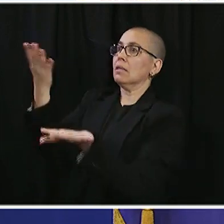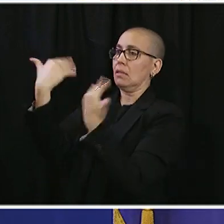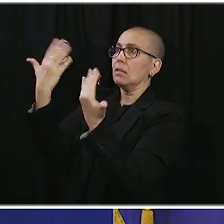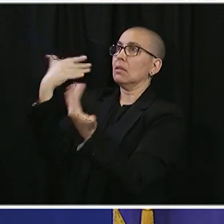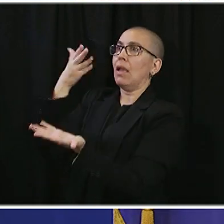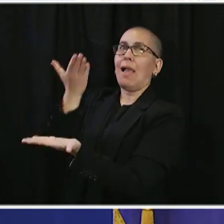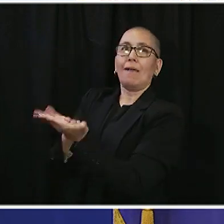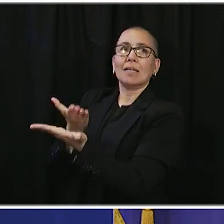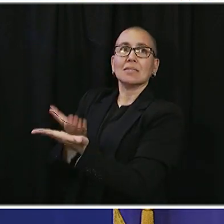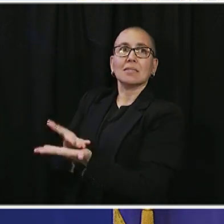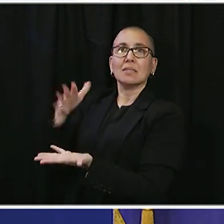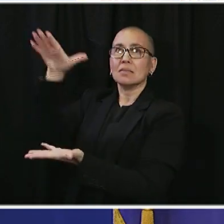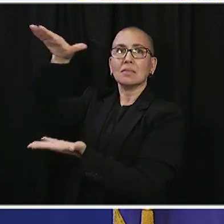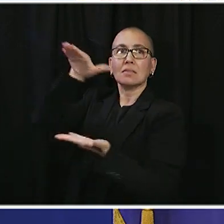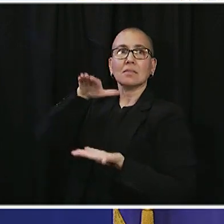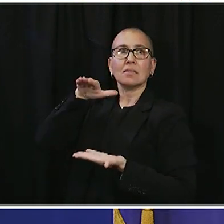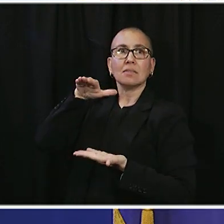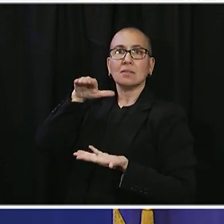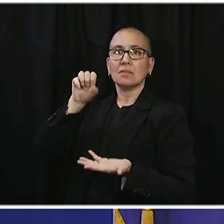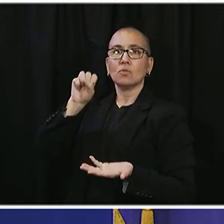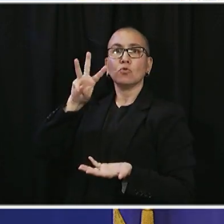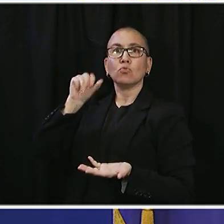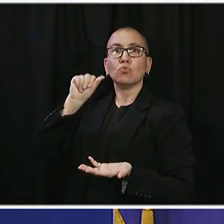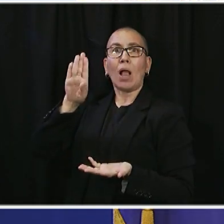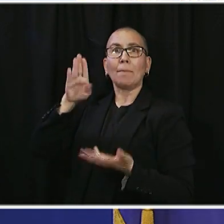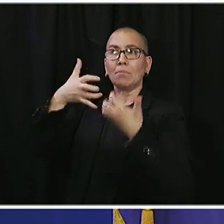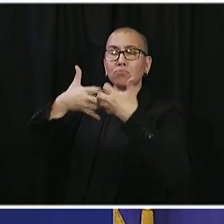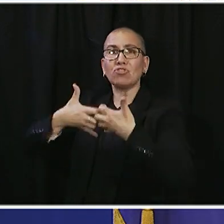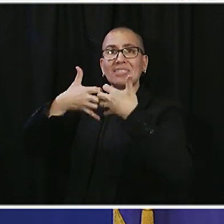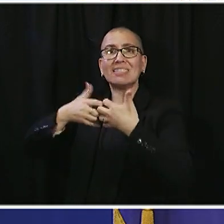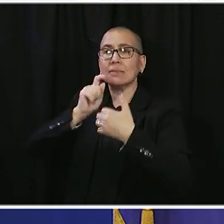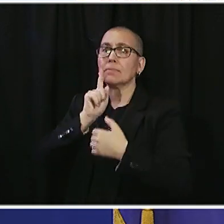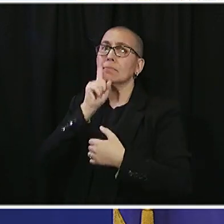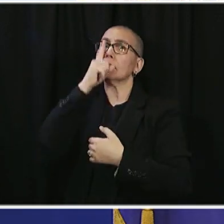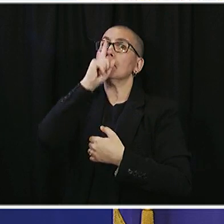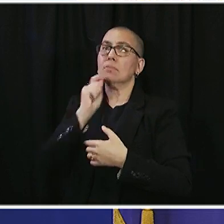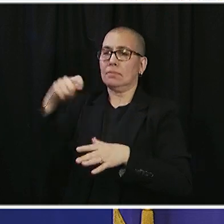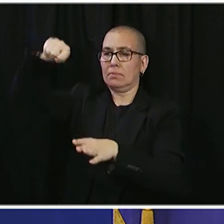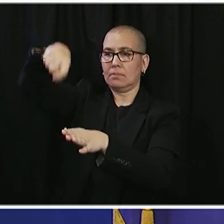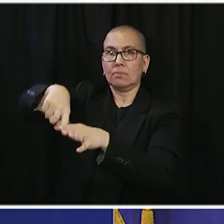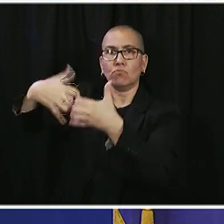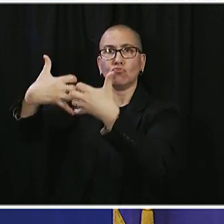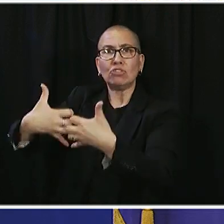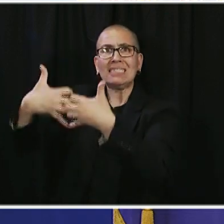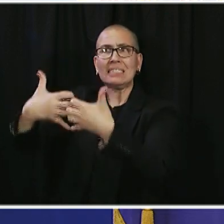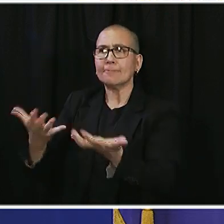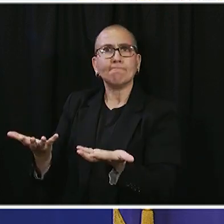I'VE ONLY ASKED AND THE ONLY THING I ASKED OF THEM WAS HELP US WITH THE SUPPLIES, SPECIFICALLY SOMETIMES THE REAGENT, BUT MOSTLY ON THE SWAB ISSUE.